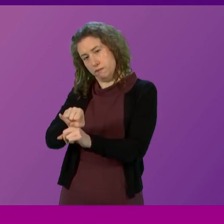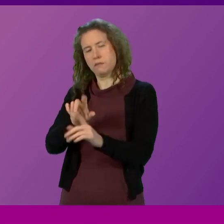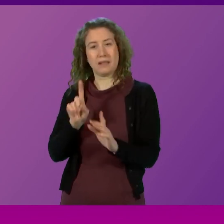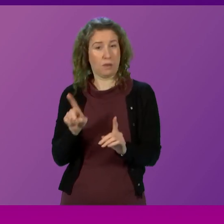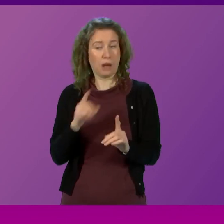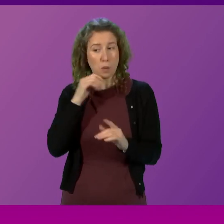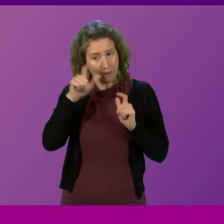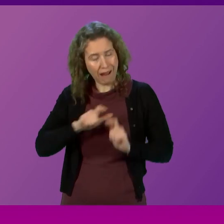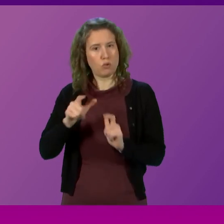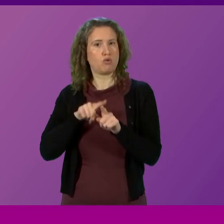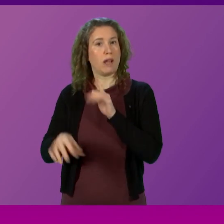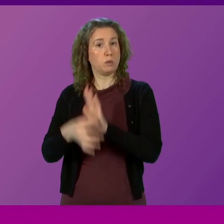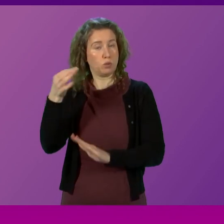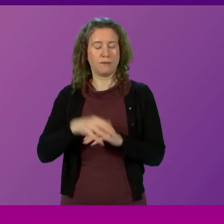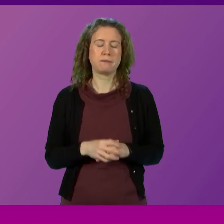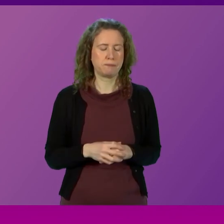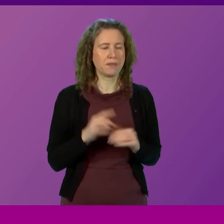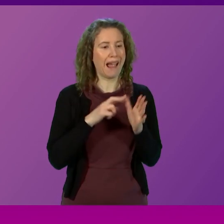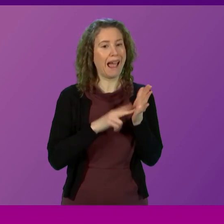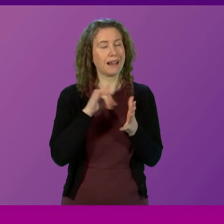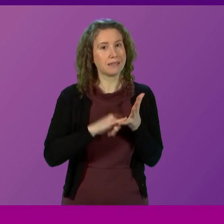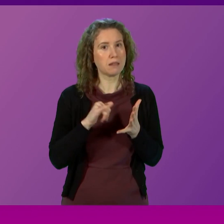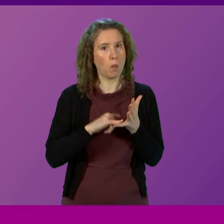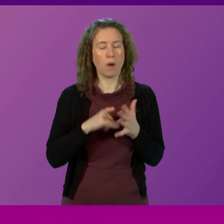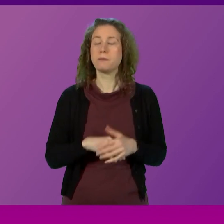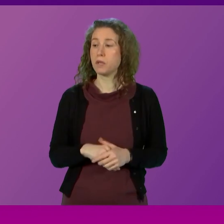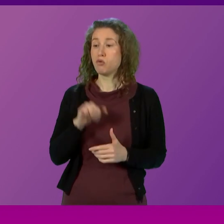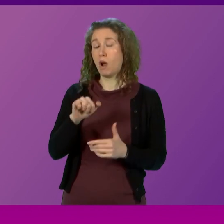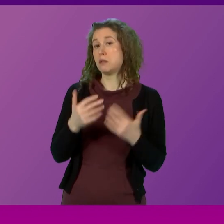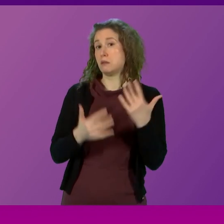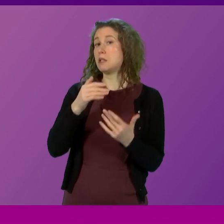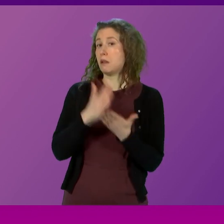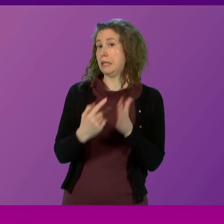The First Minister is right—the numbers are important, because the situation is stark.